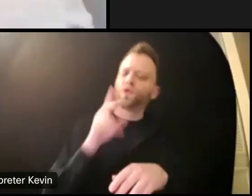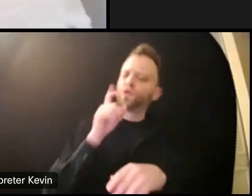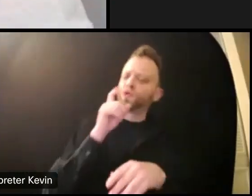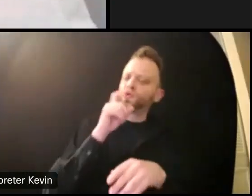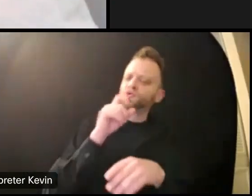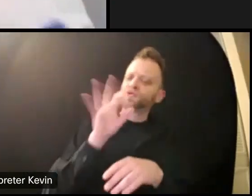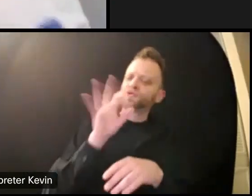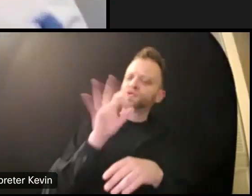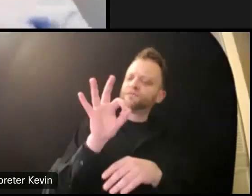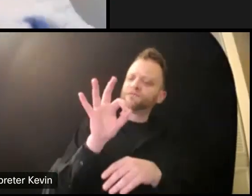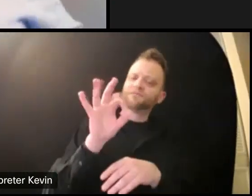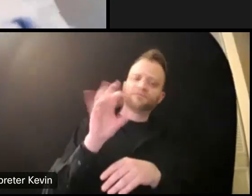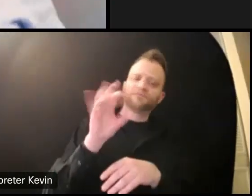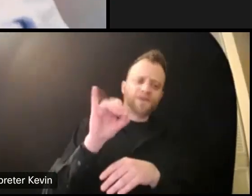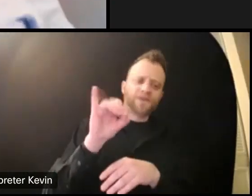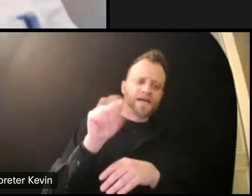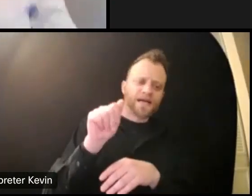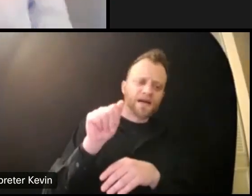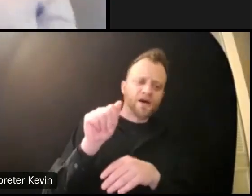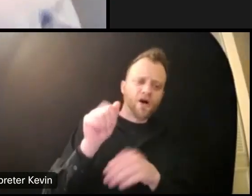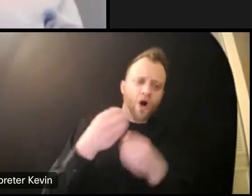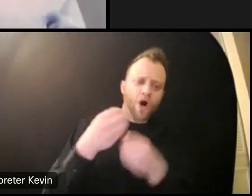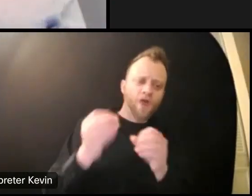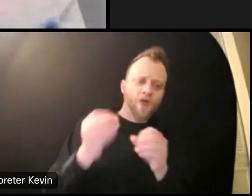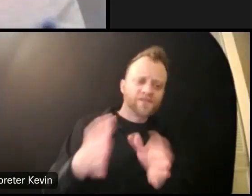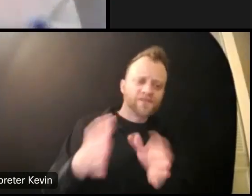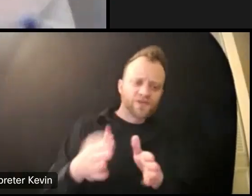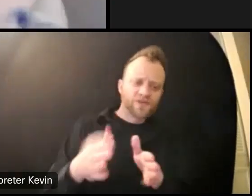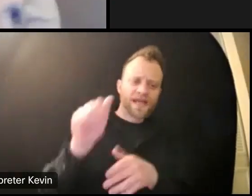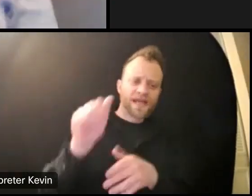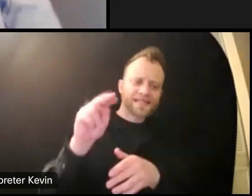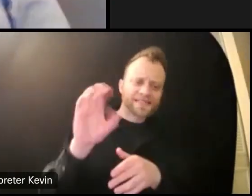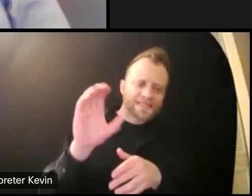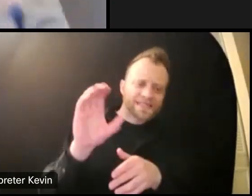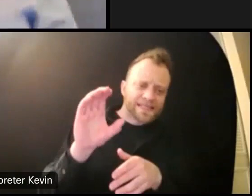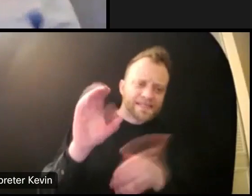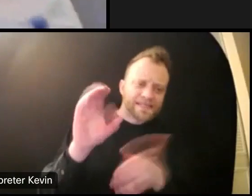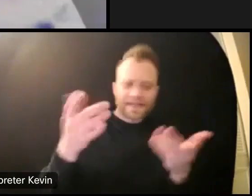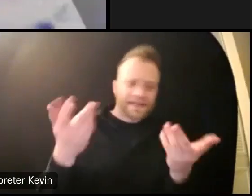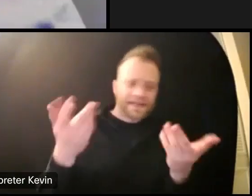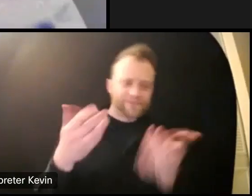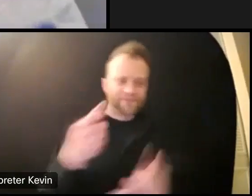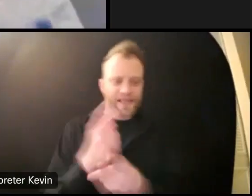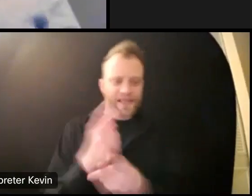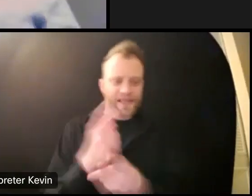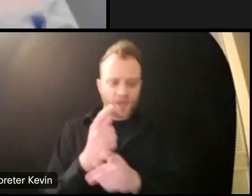Oh, it's me. (Fast) That's right. Okay thank you (Boese) Gail, I want to say something,